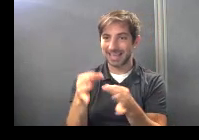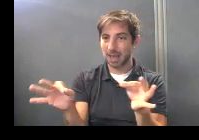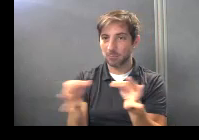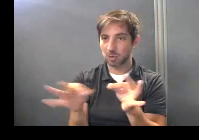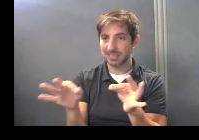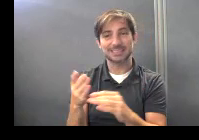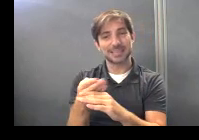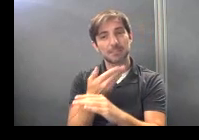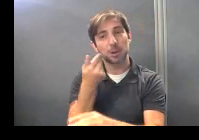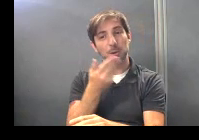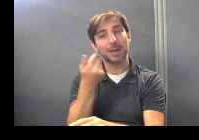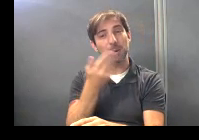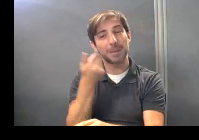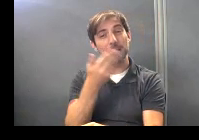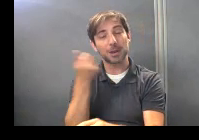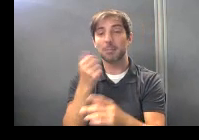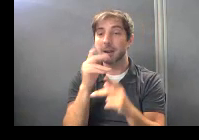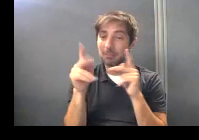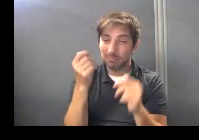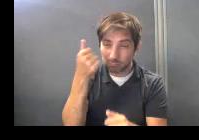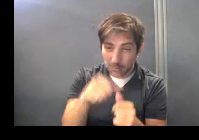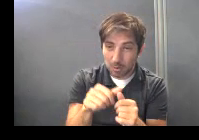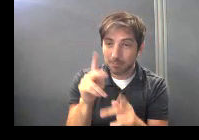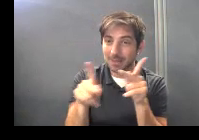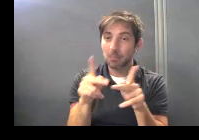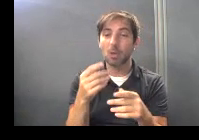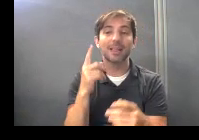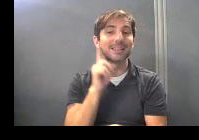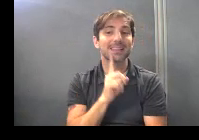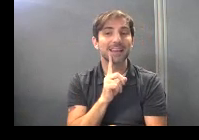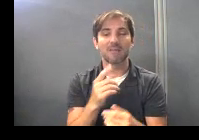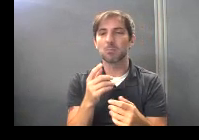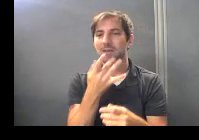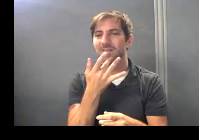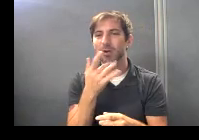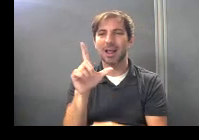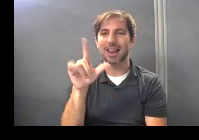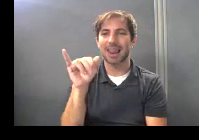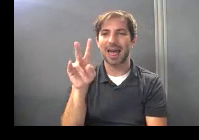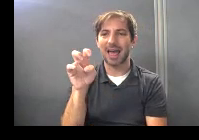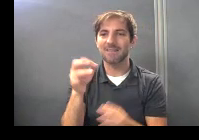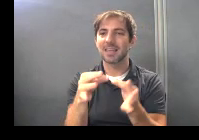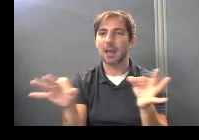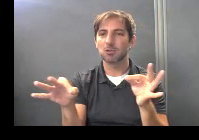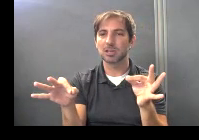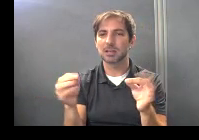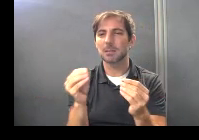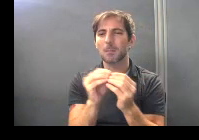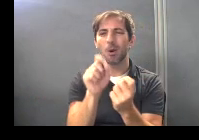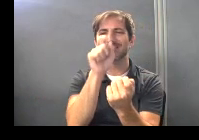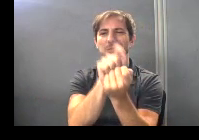PEOPLE IN THE DEAF COMMUNITY PREFER LIVE CAPTIONS BECAUSE THE ACCURACY CAN BE BETTER.